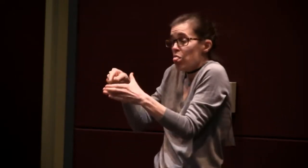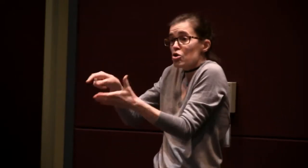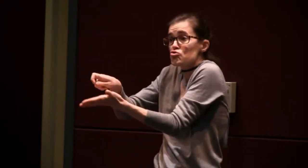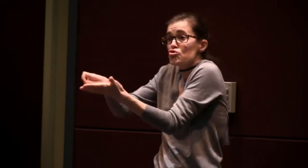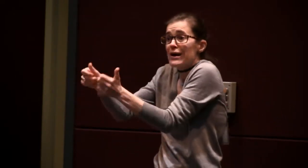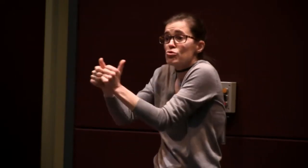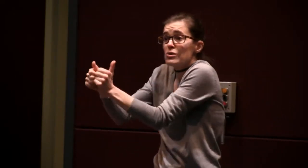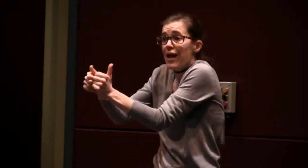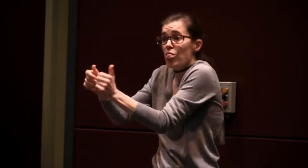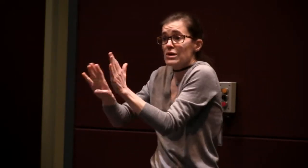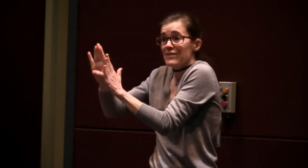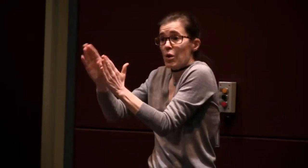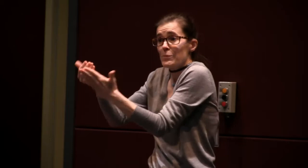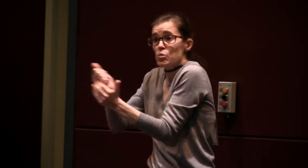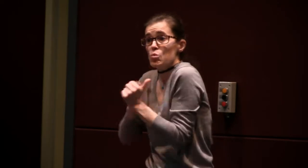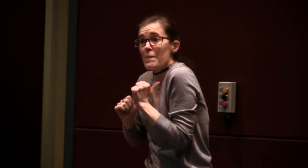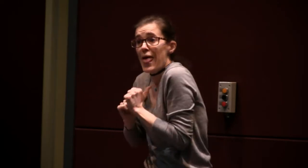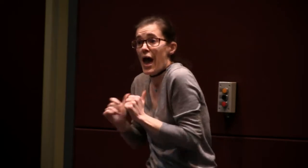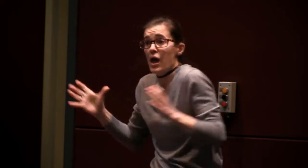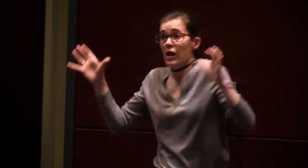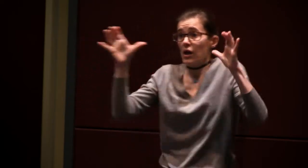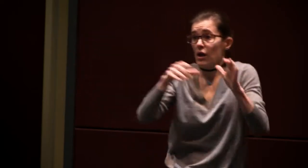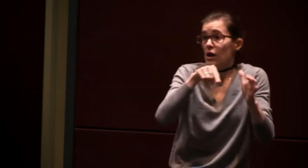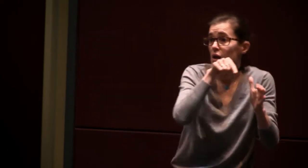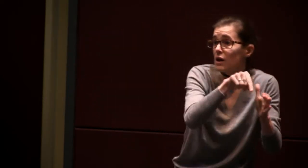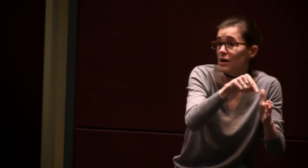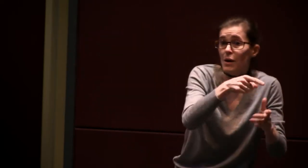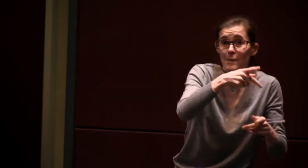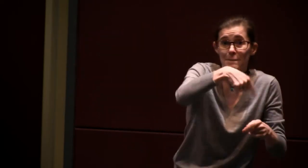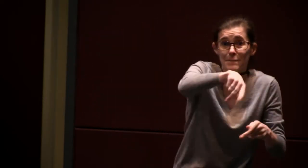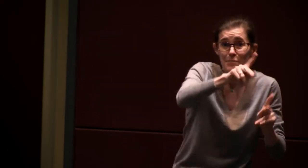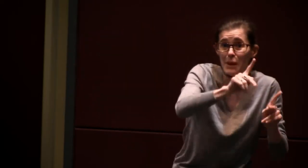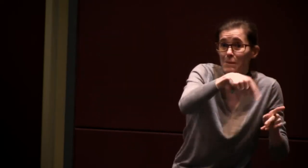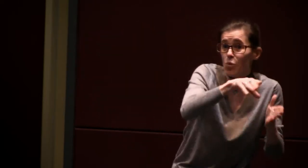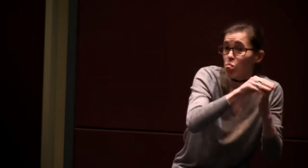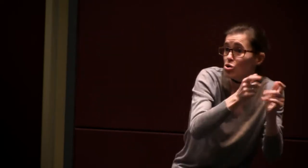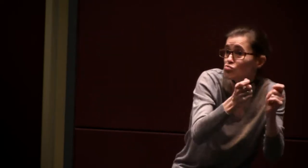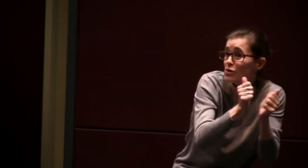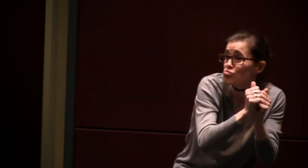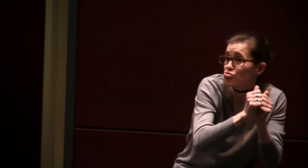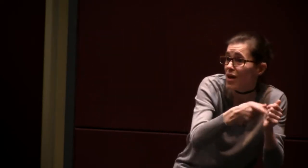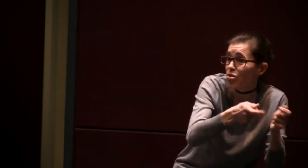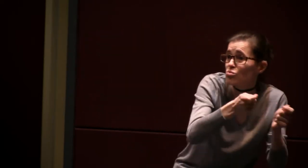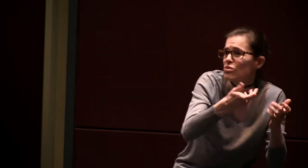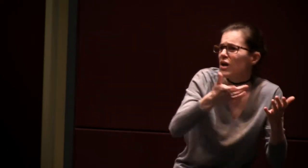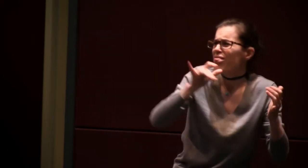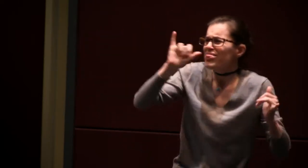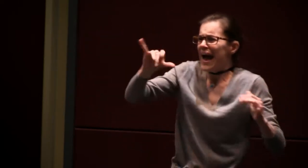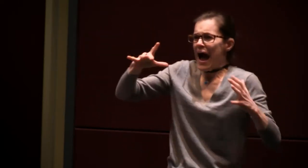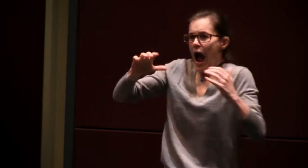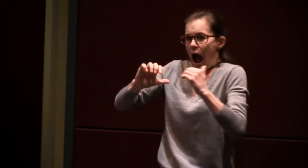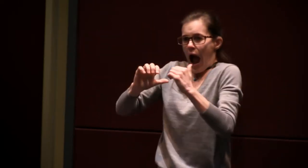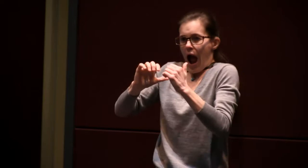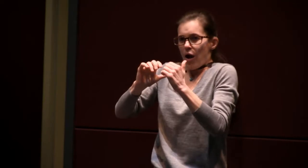that people are doing? We can create opportunities for folks to get into the same space and wright together